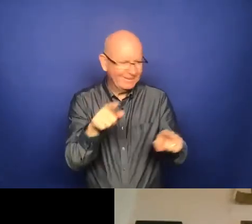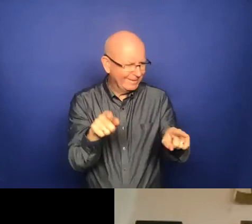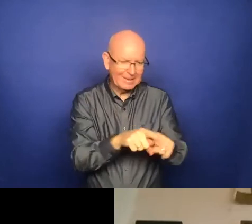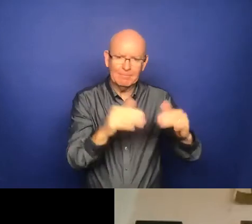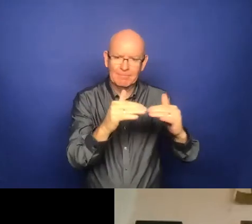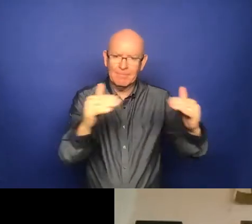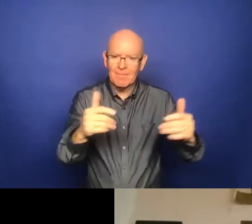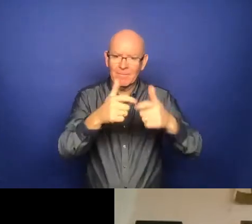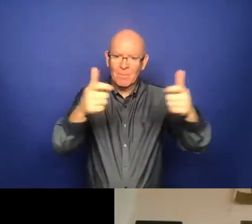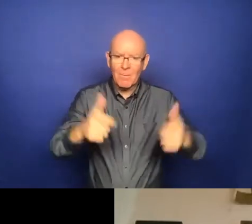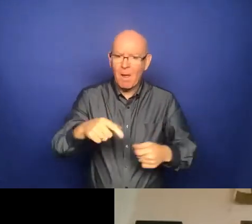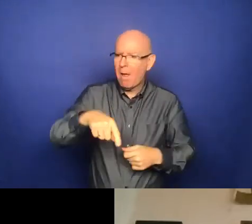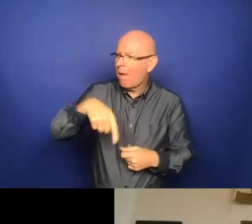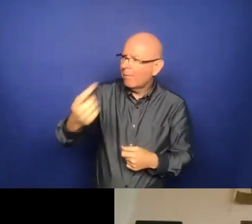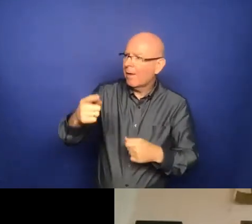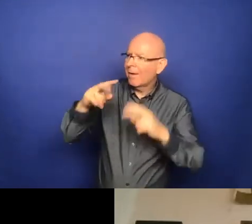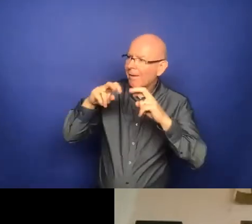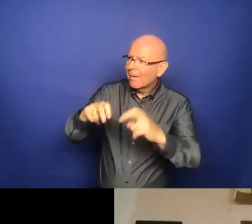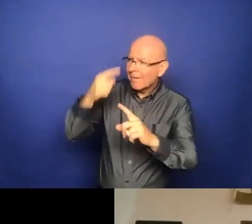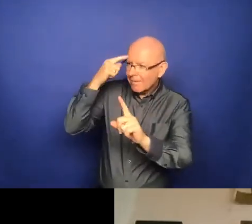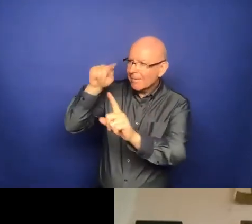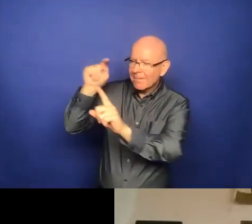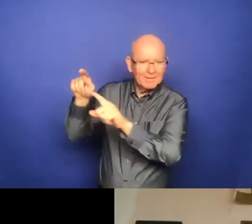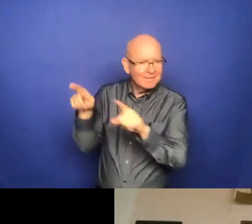lot of time and effort working on, perfecting and